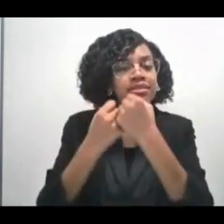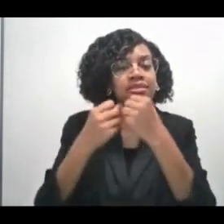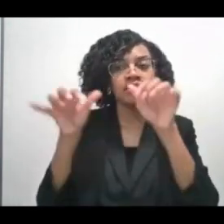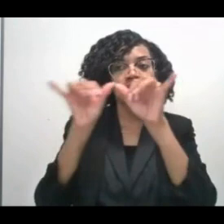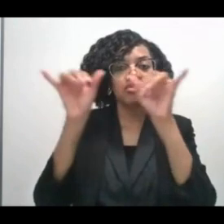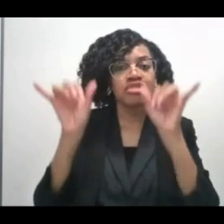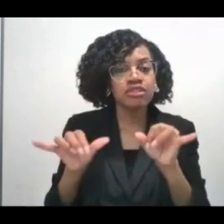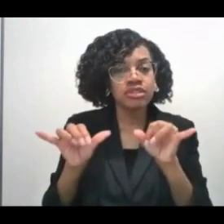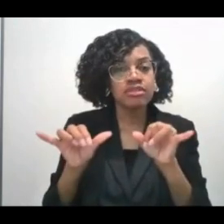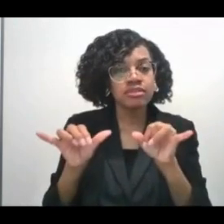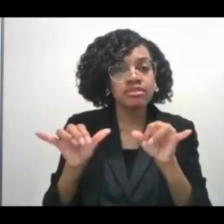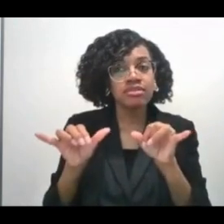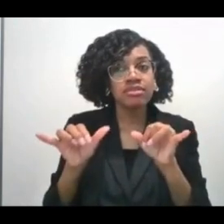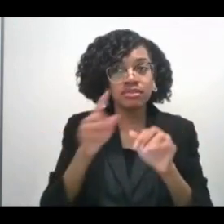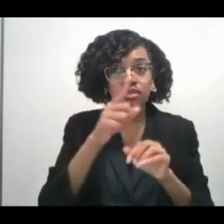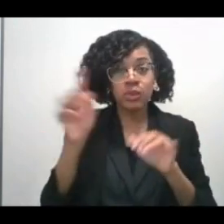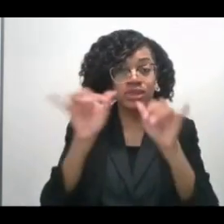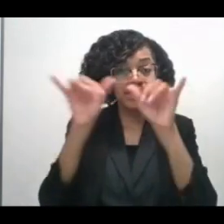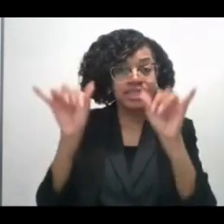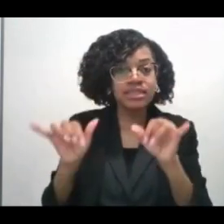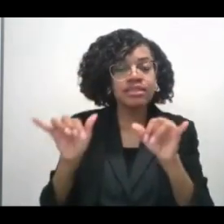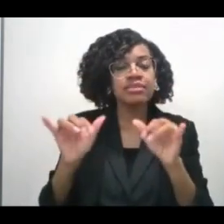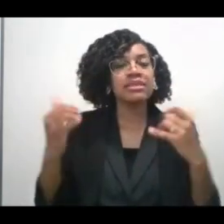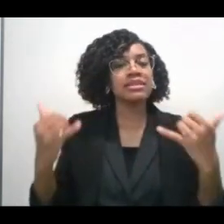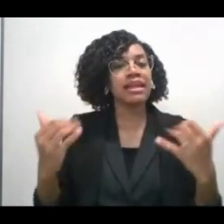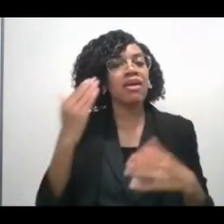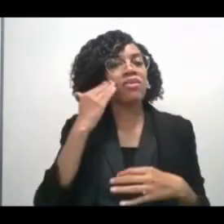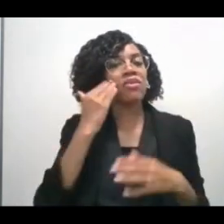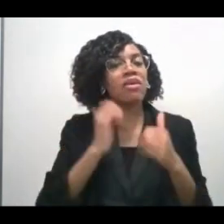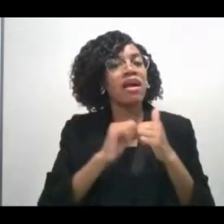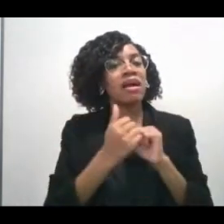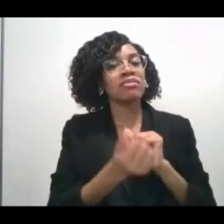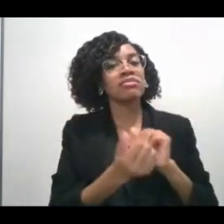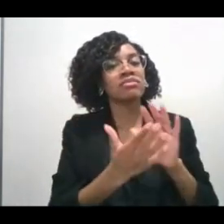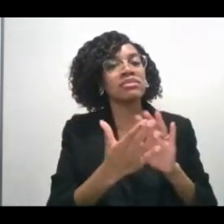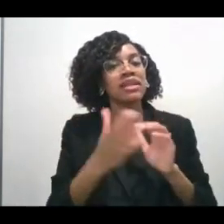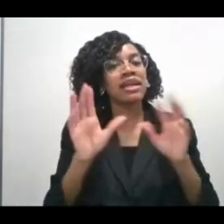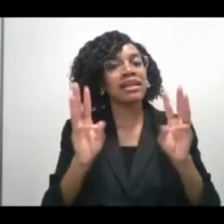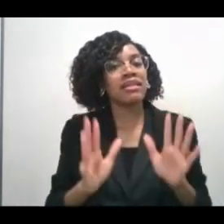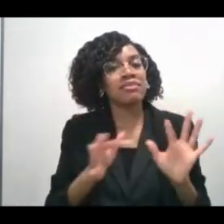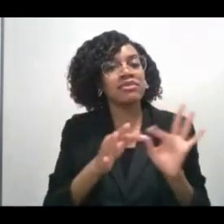related hazards. So, in this category, we're not just talking